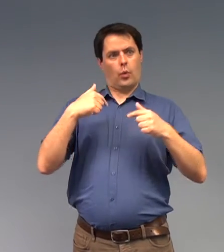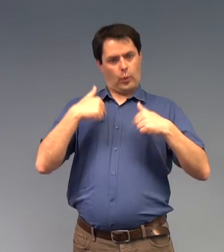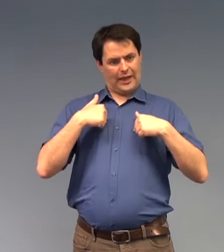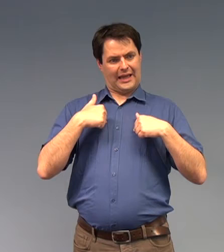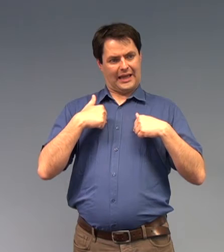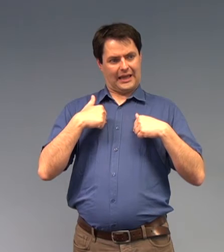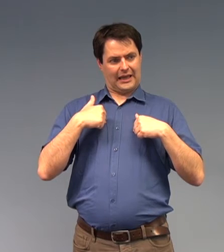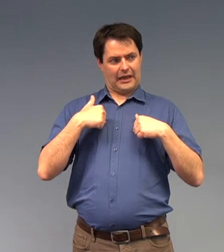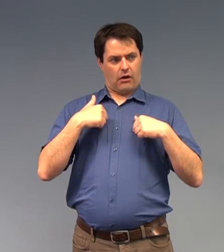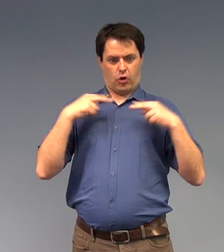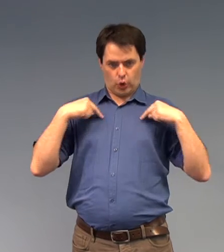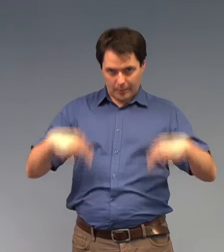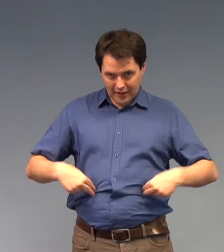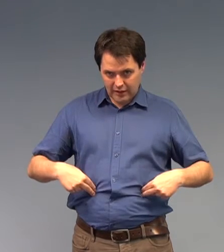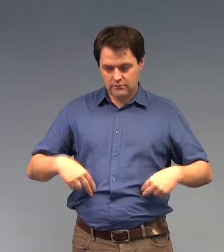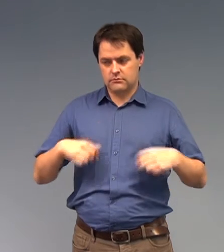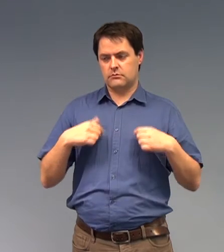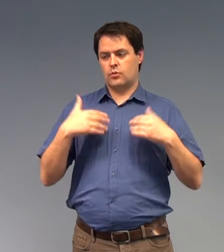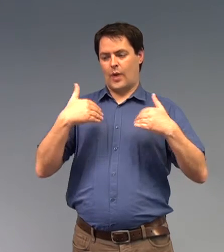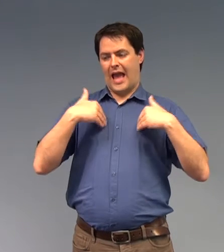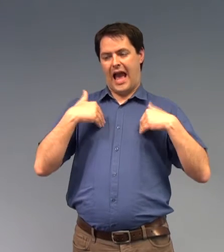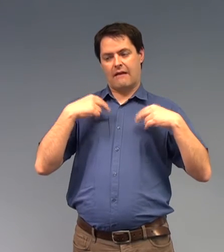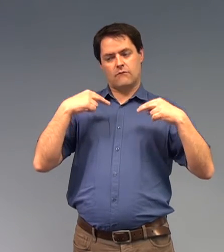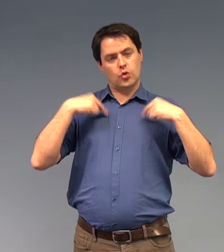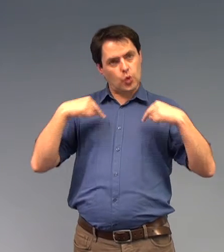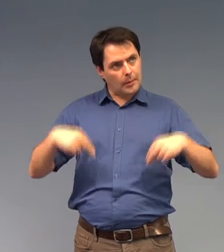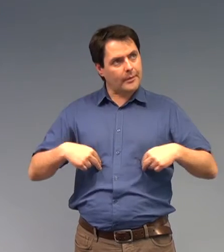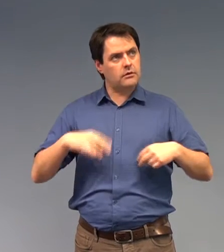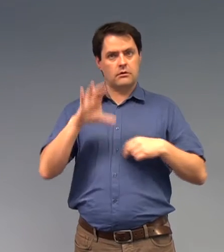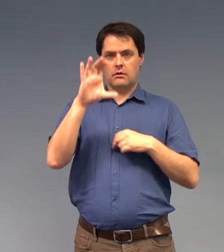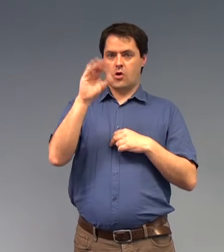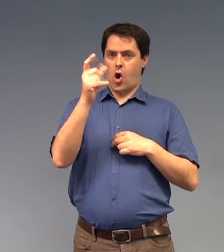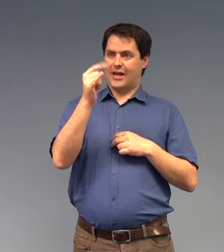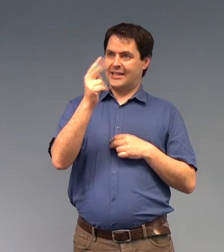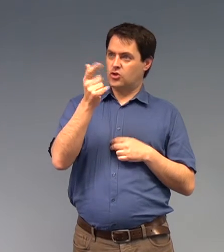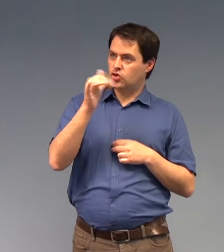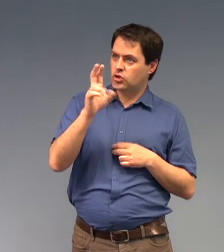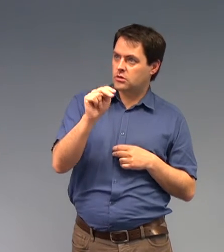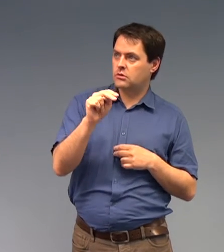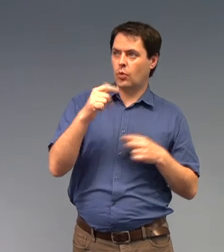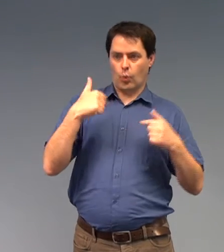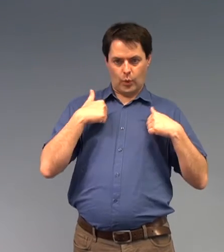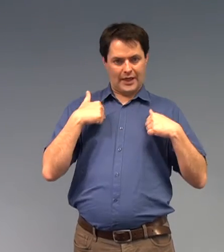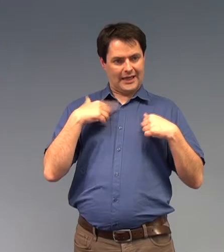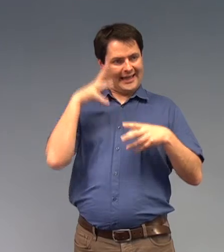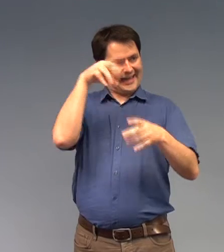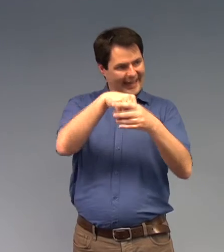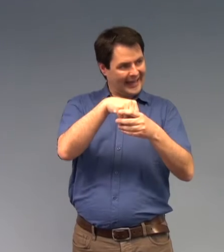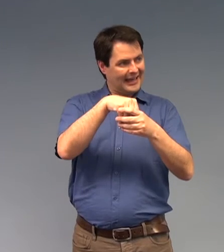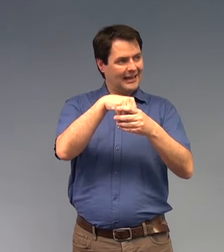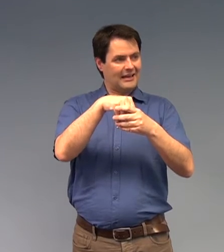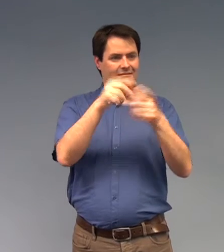We're human beings. We have a human cognitive system.